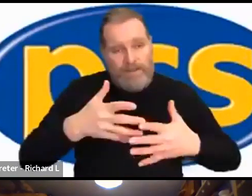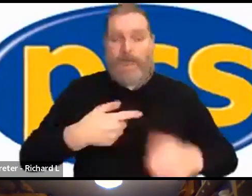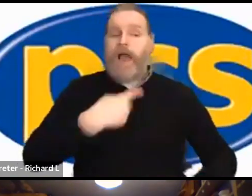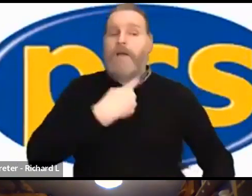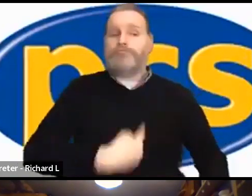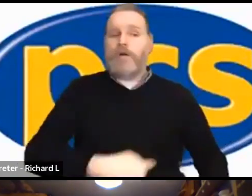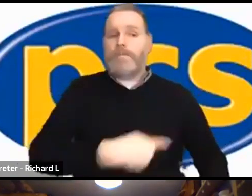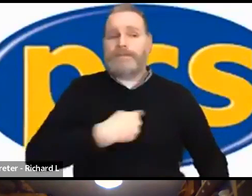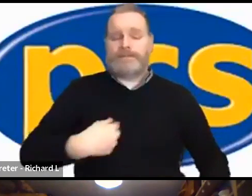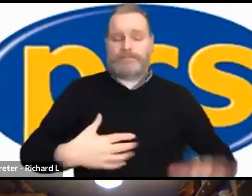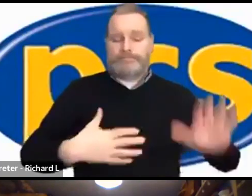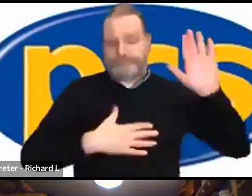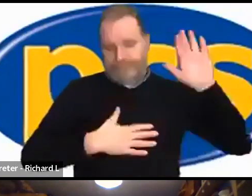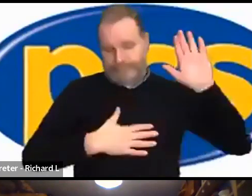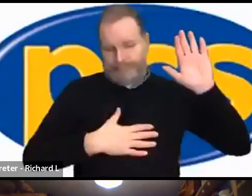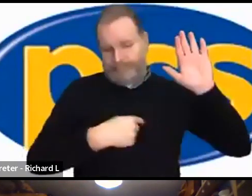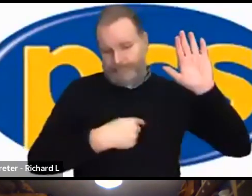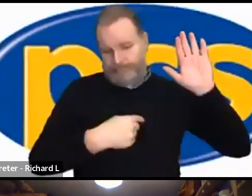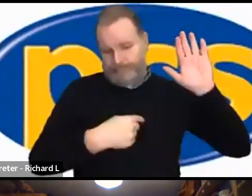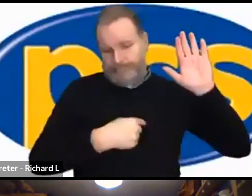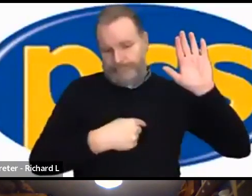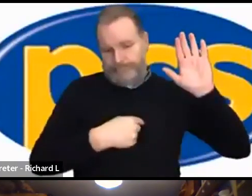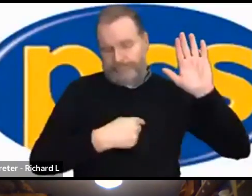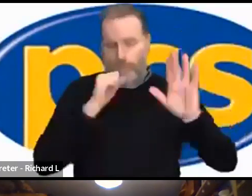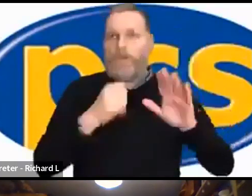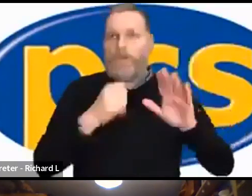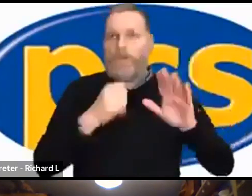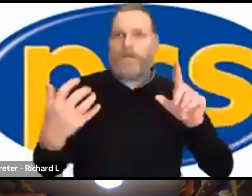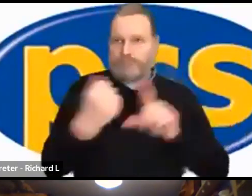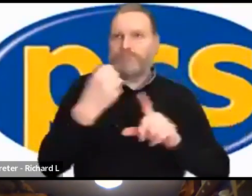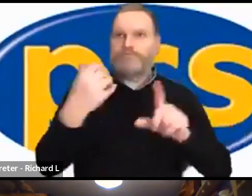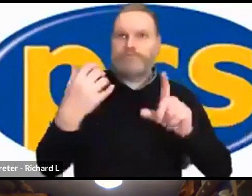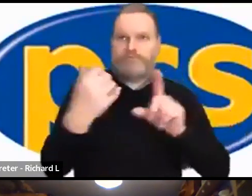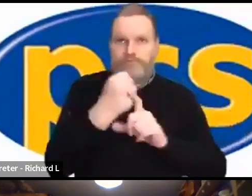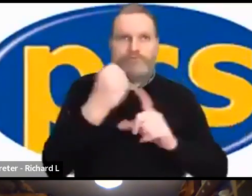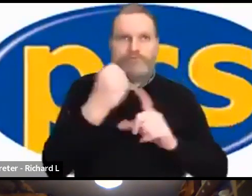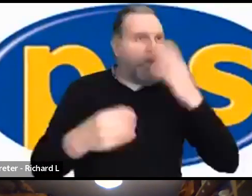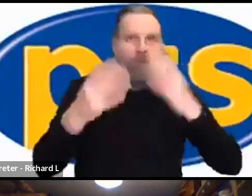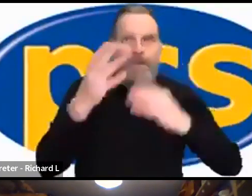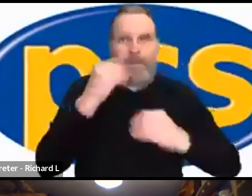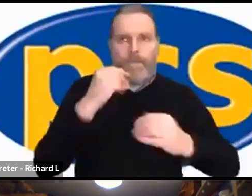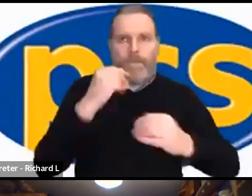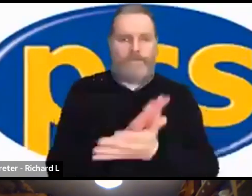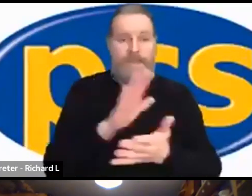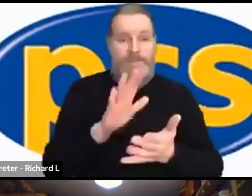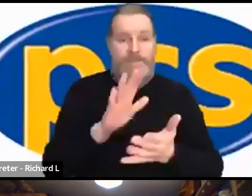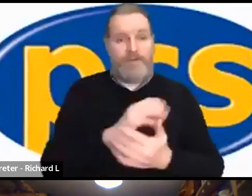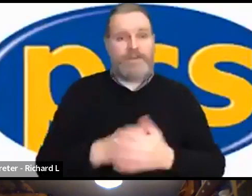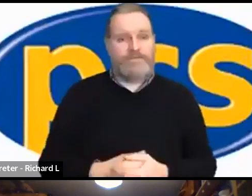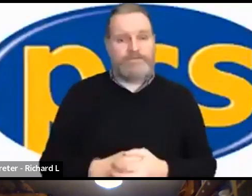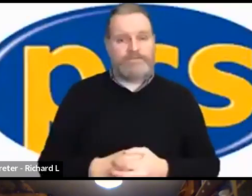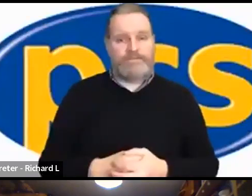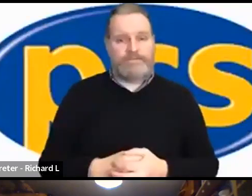this type of situation before. but I promise you hand on hand on hard. I'm sure you'll get a lot sure you'll get a lot more out of it than you ever thought was possible